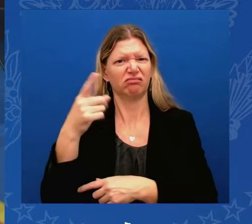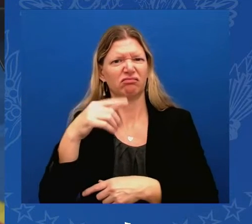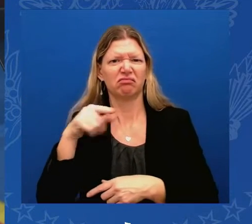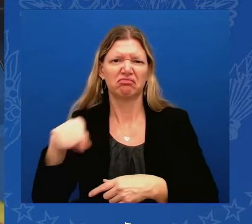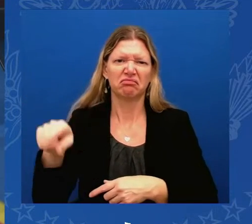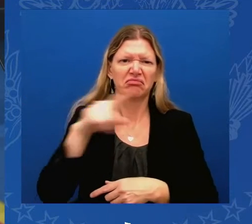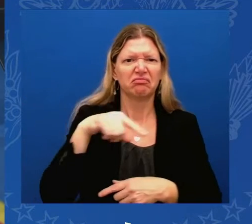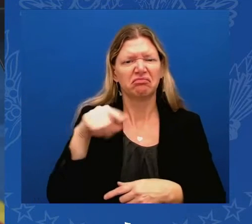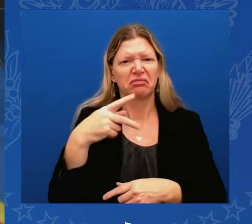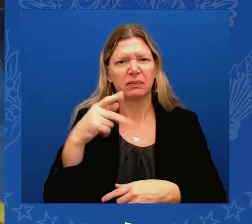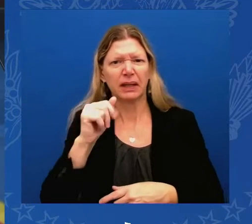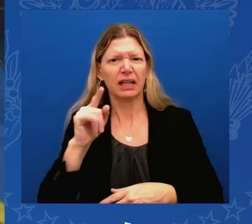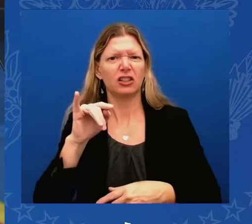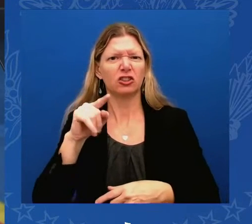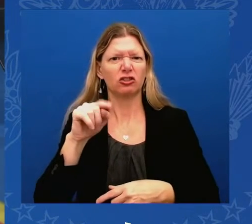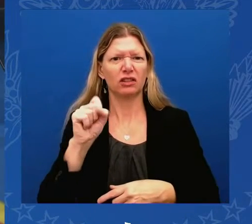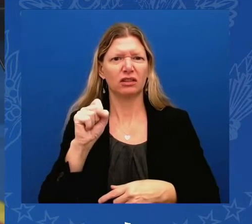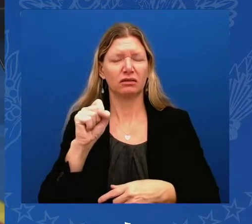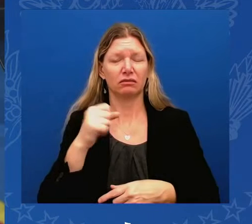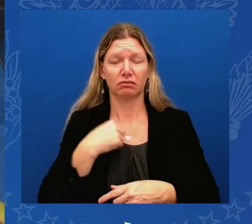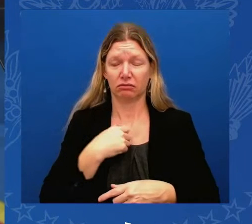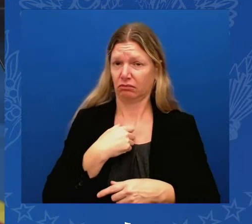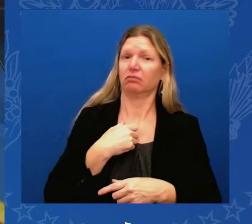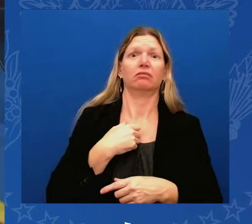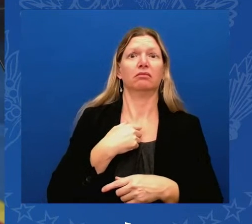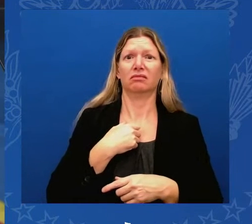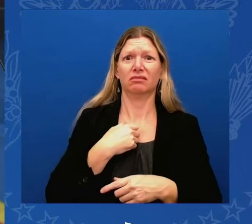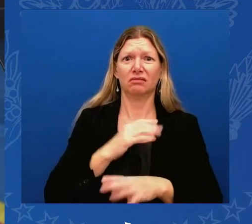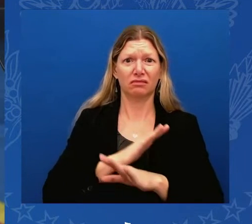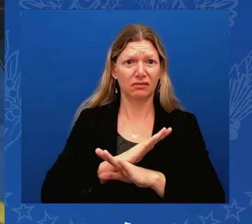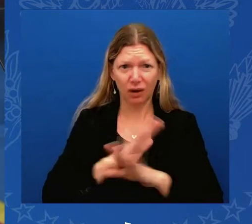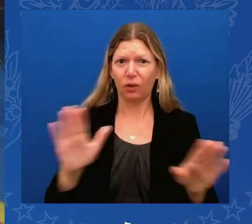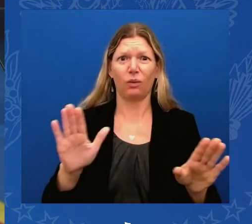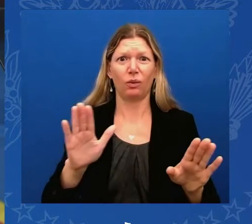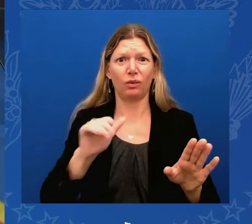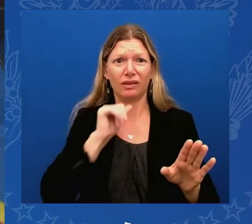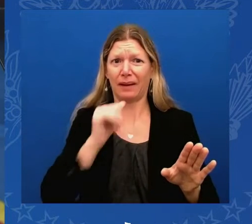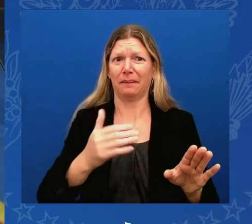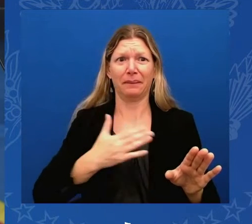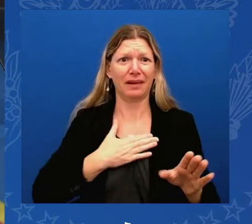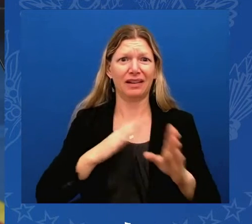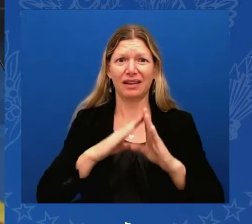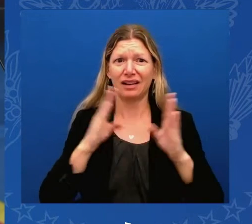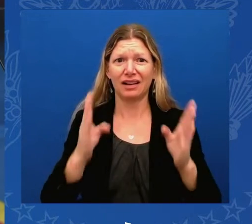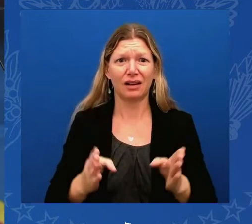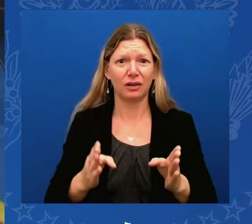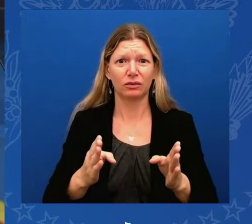Black veterans protecting the Capitol were called another word, as you'll recall.